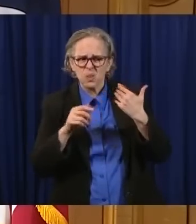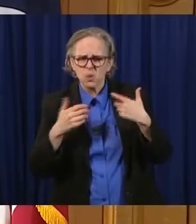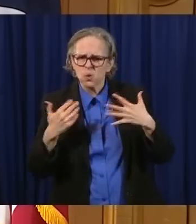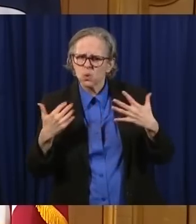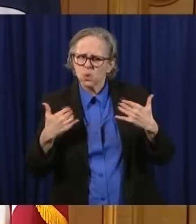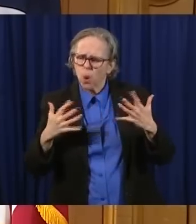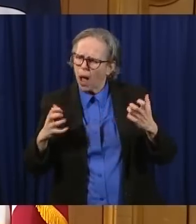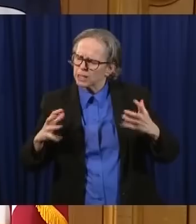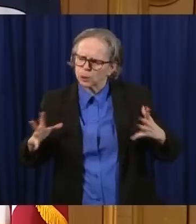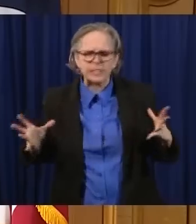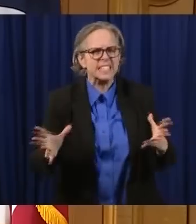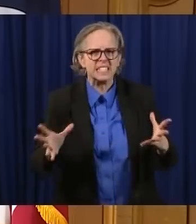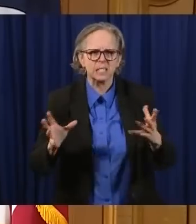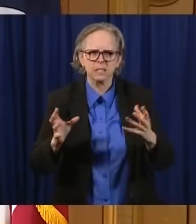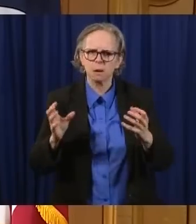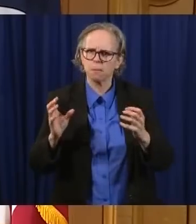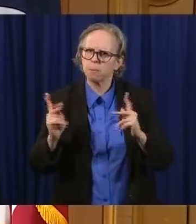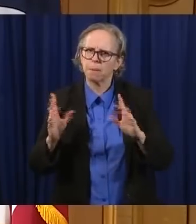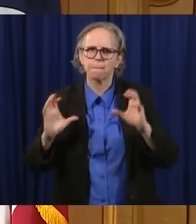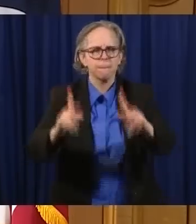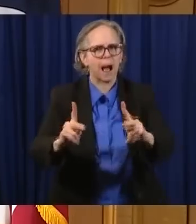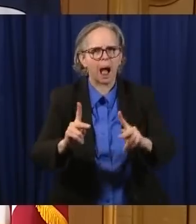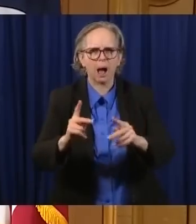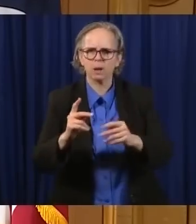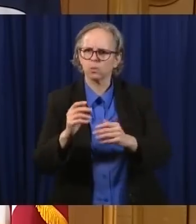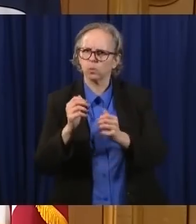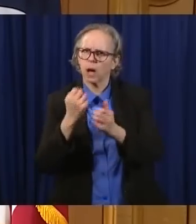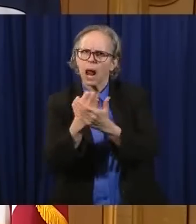SMALL BUSINESS MEN AND WOMEN